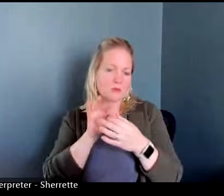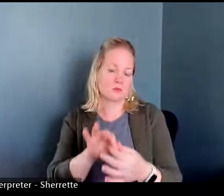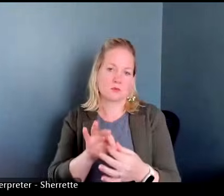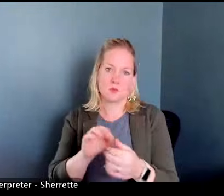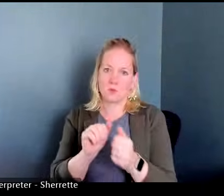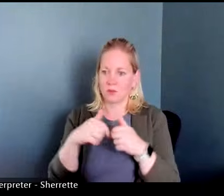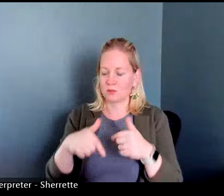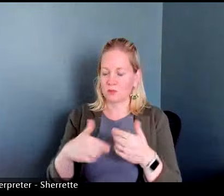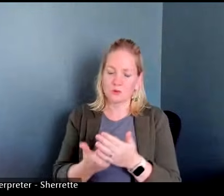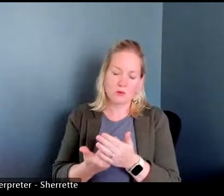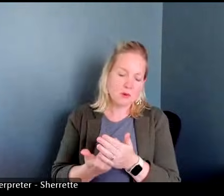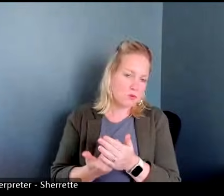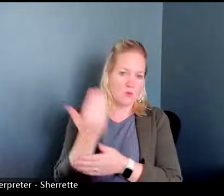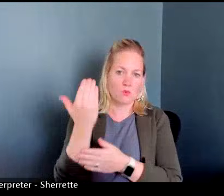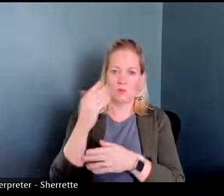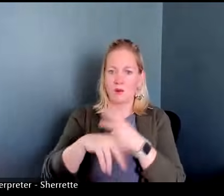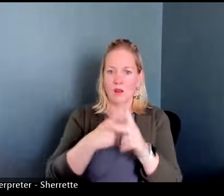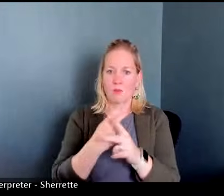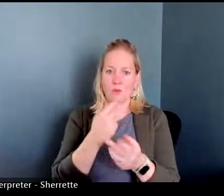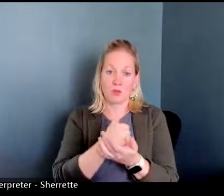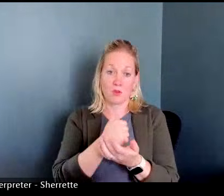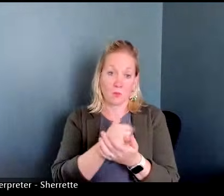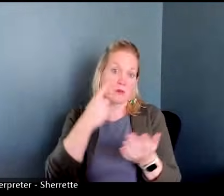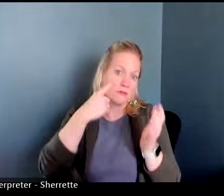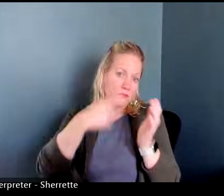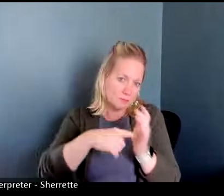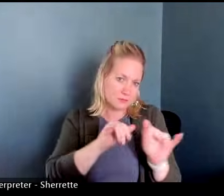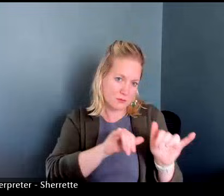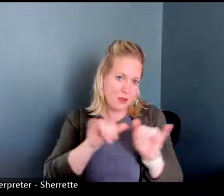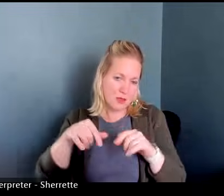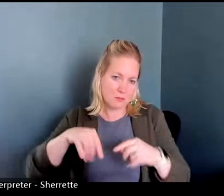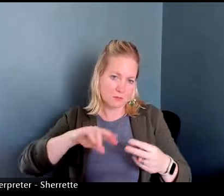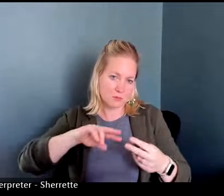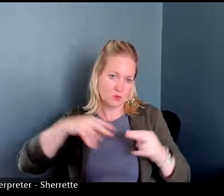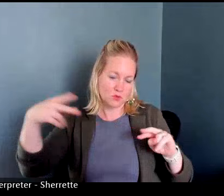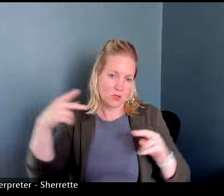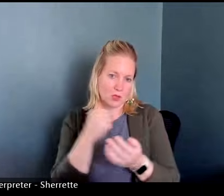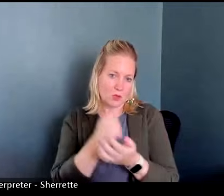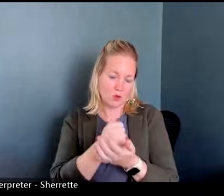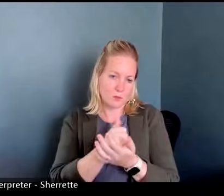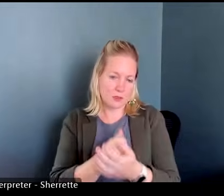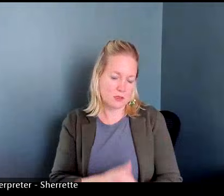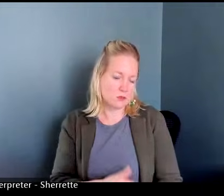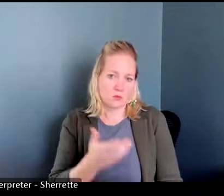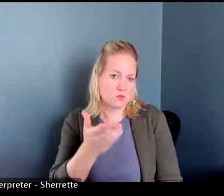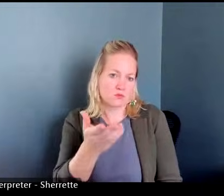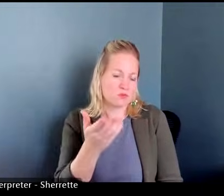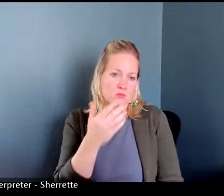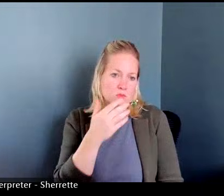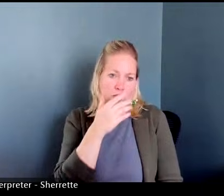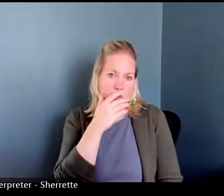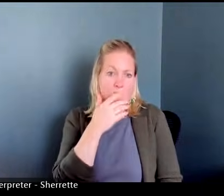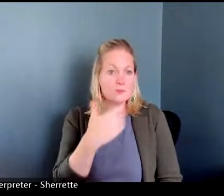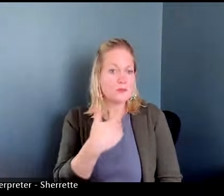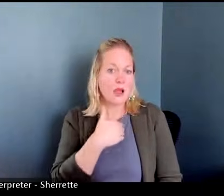new therapies, such as these gene therapies? What are -- do you have -- the approach is different,